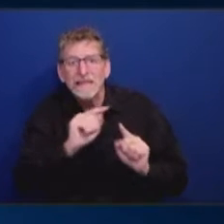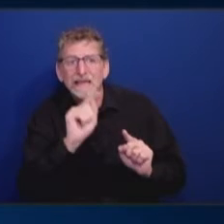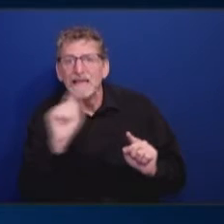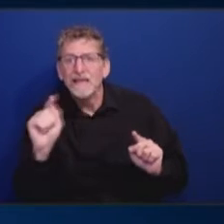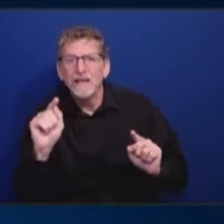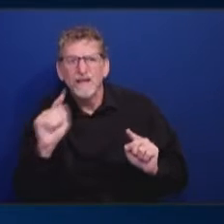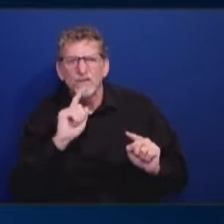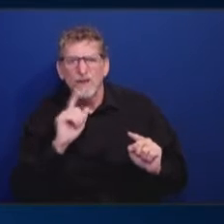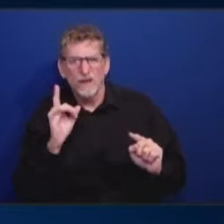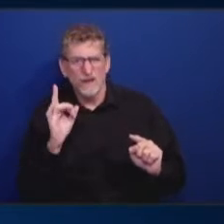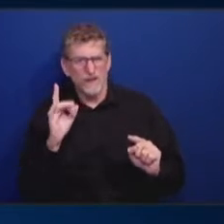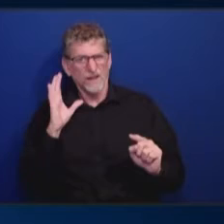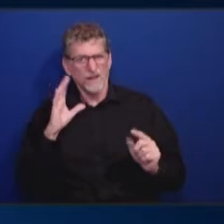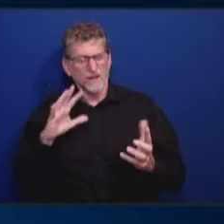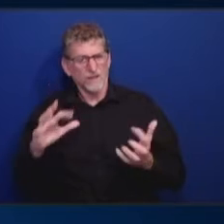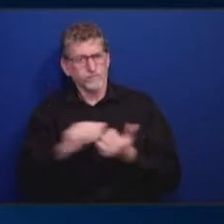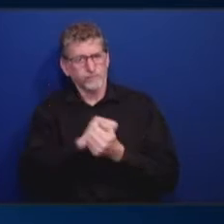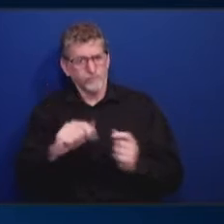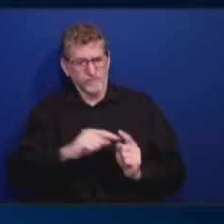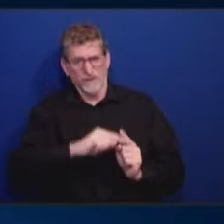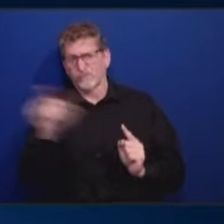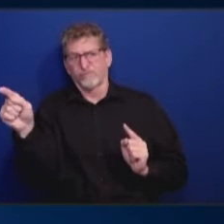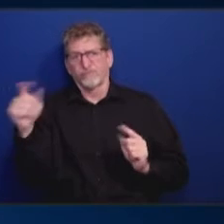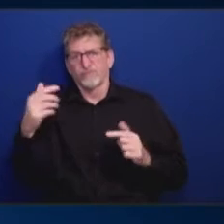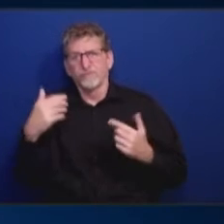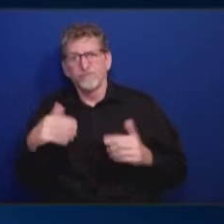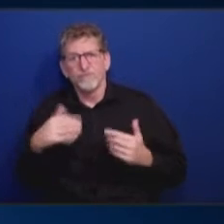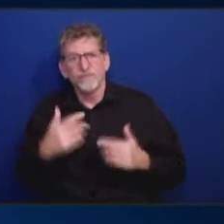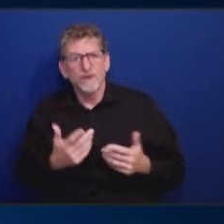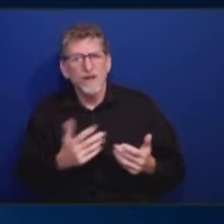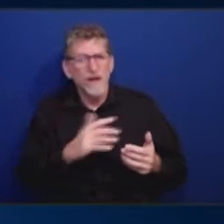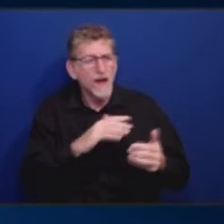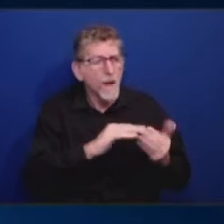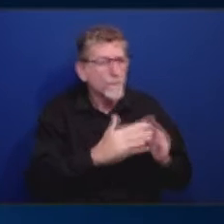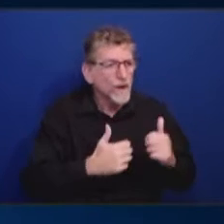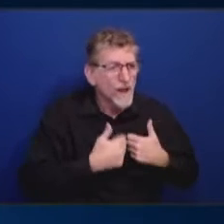and lives with a disproportionate impact on Asian